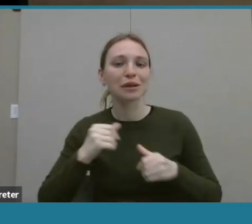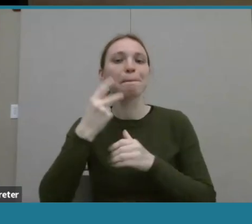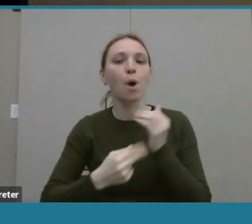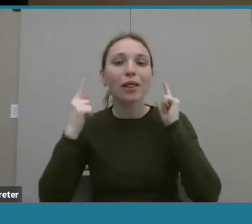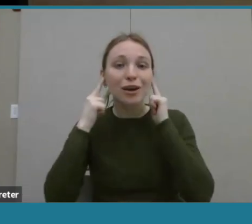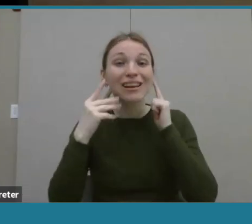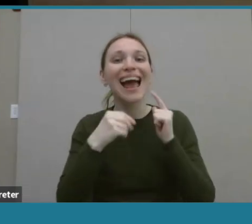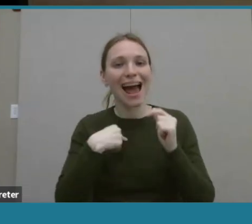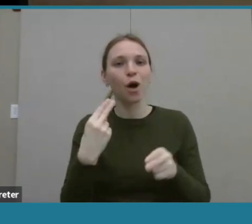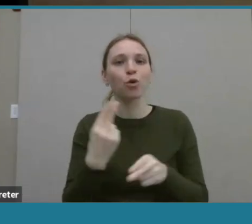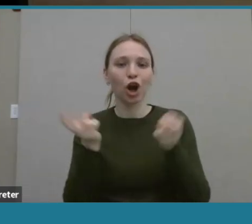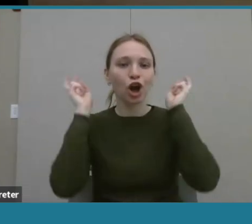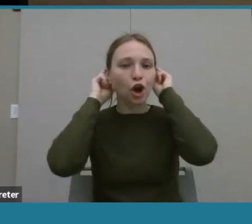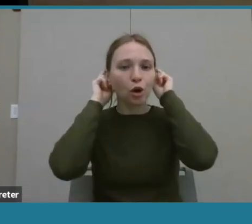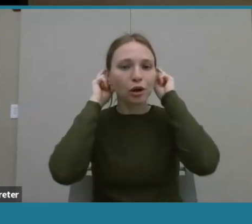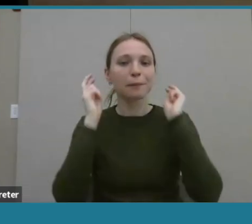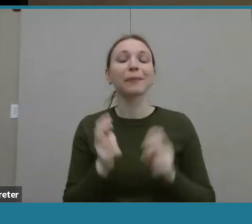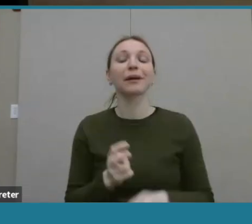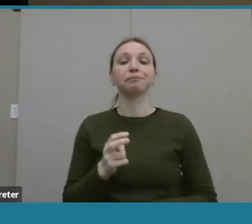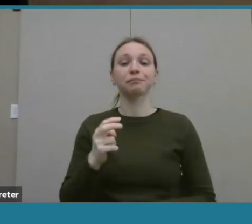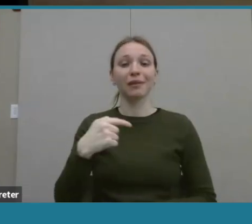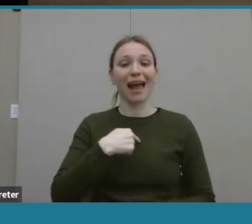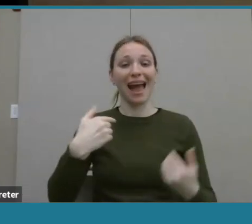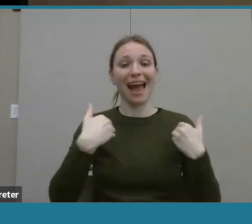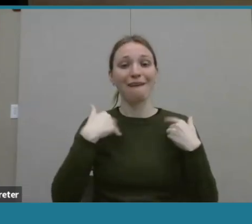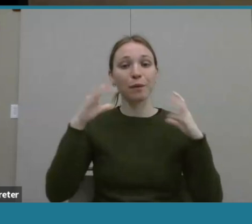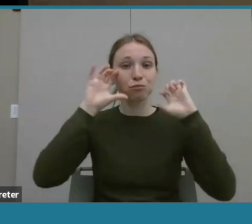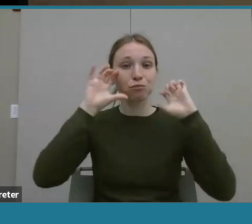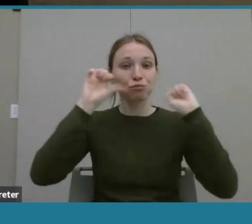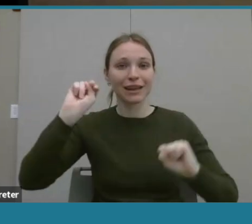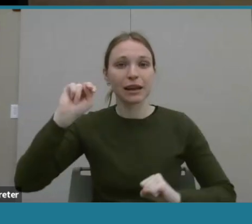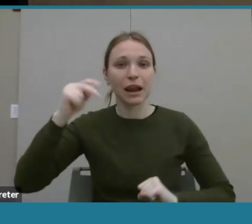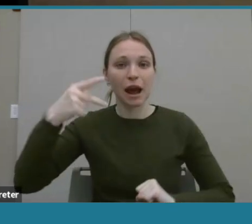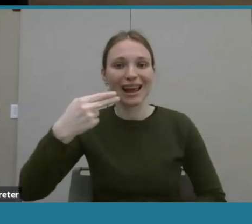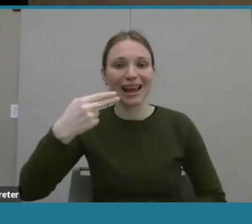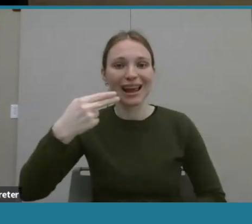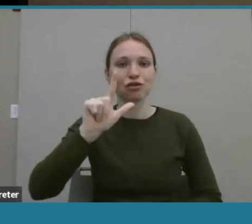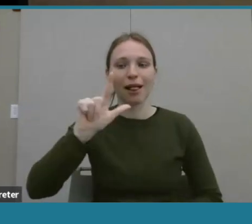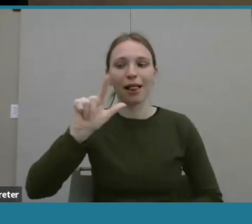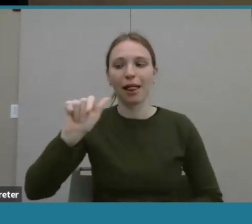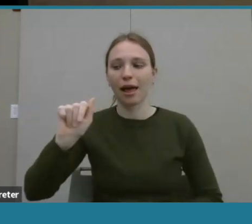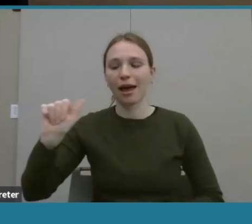I have been president of a nonprofit organization, HLAA, HLAA, which stands for Hearing Loss Association of America.